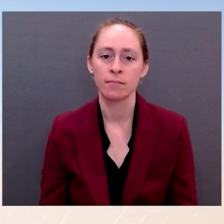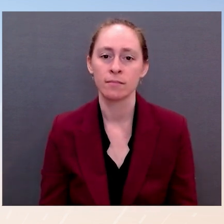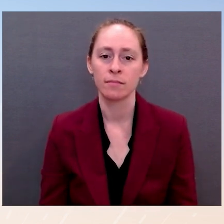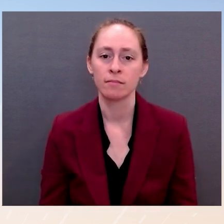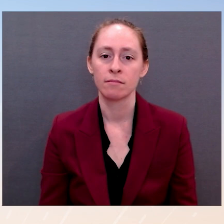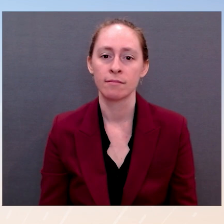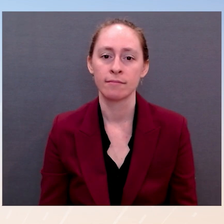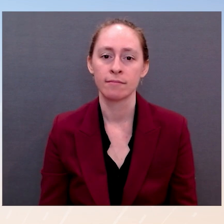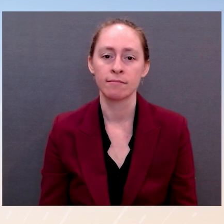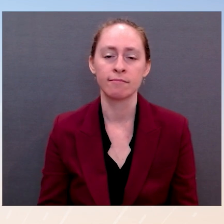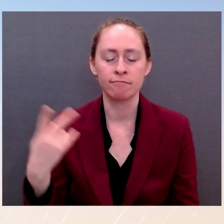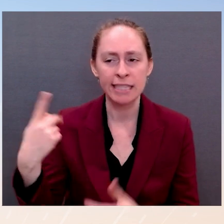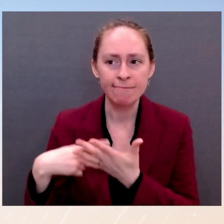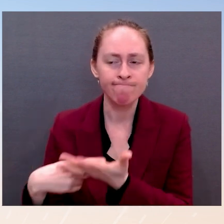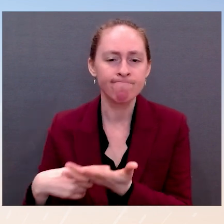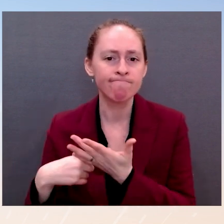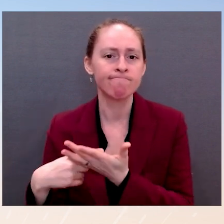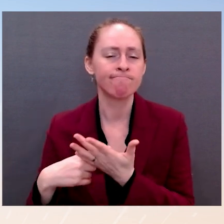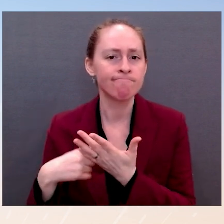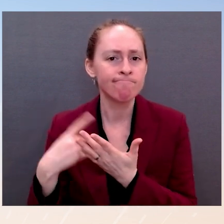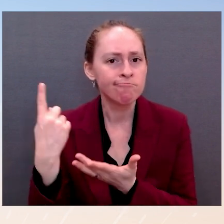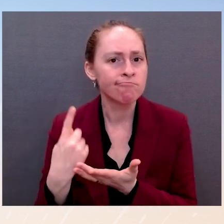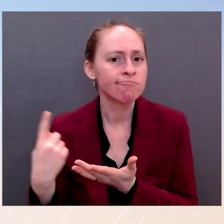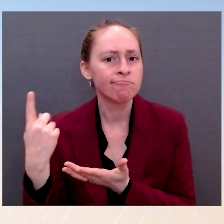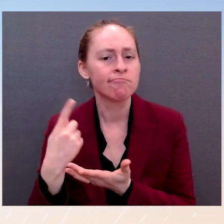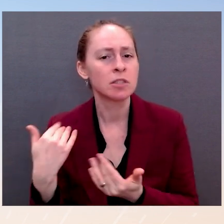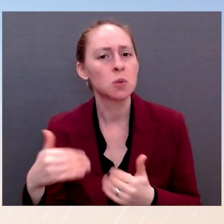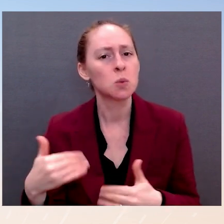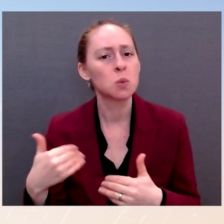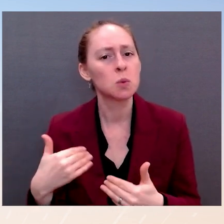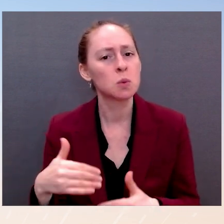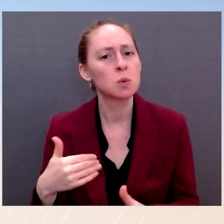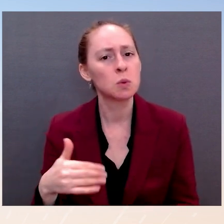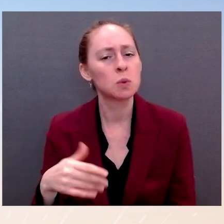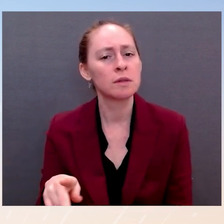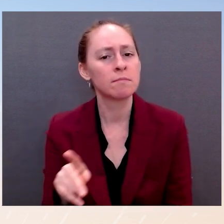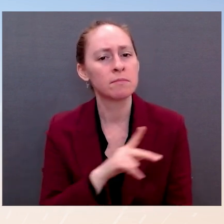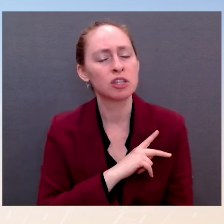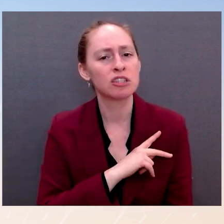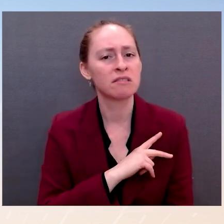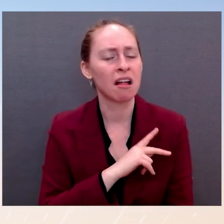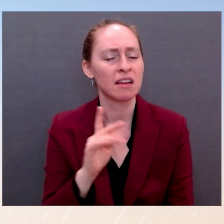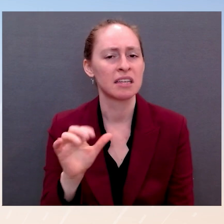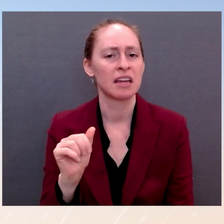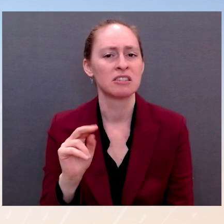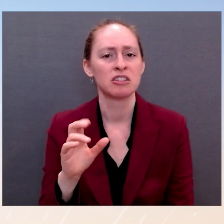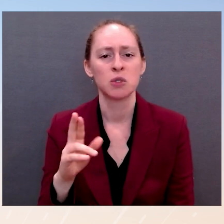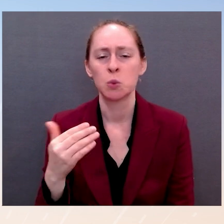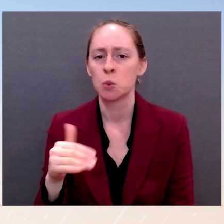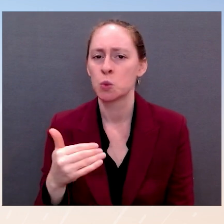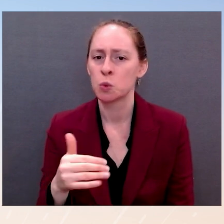The President , I had this shared experience of having such an up close experience with cancer and how it impacts our lives.